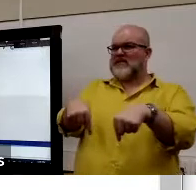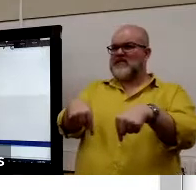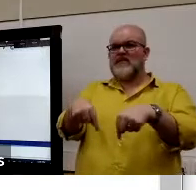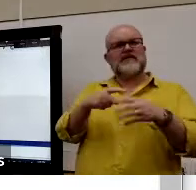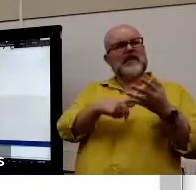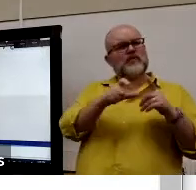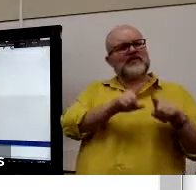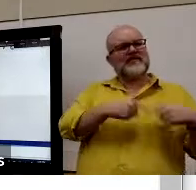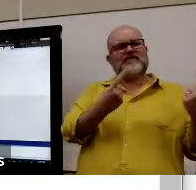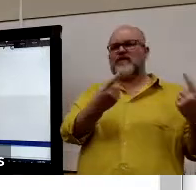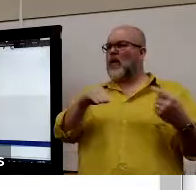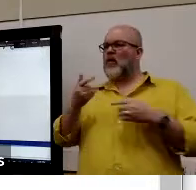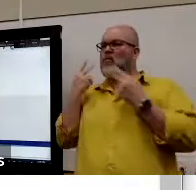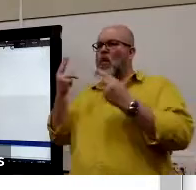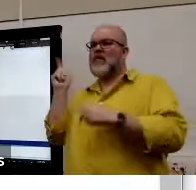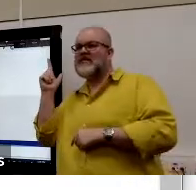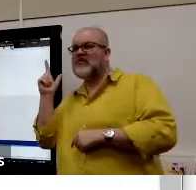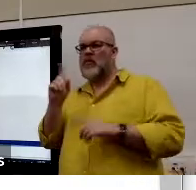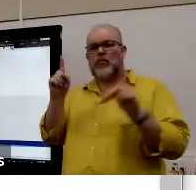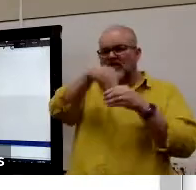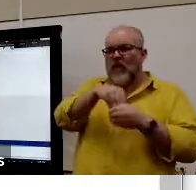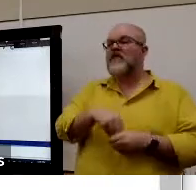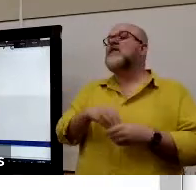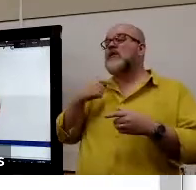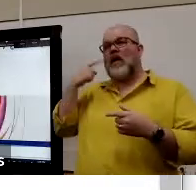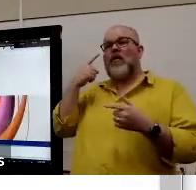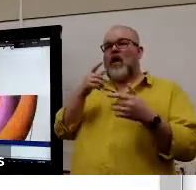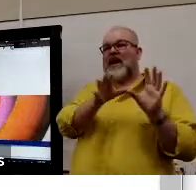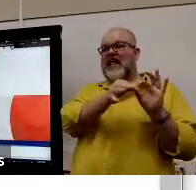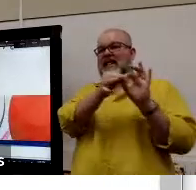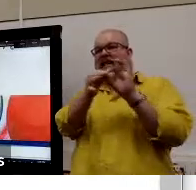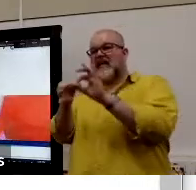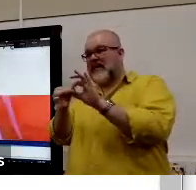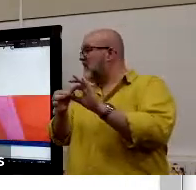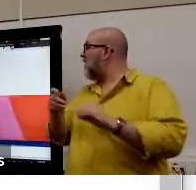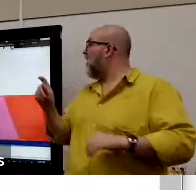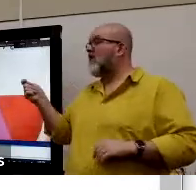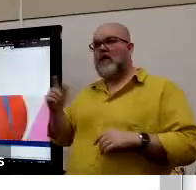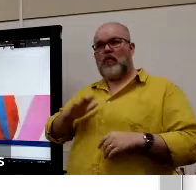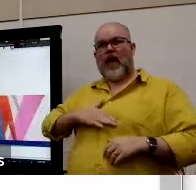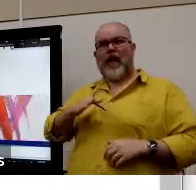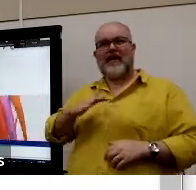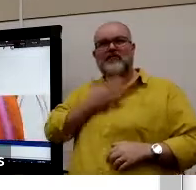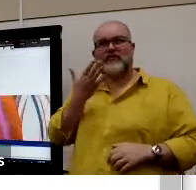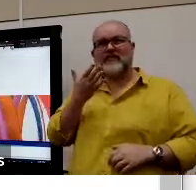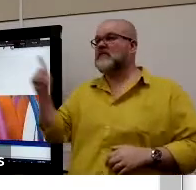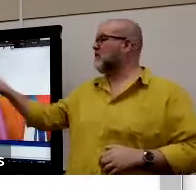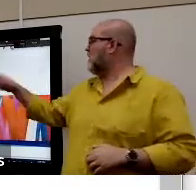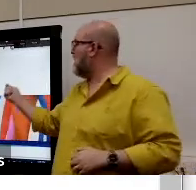What, is it different from a normal classroom teacher? So I've created these links. And then Interested? Like the membership...